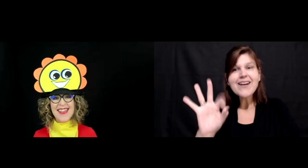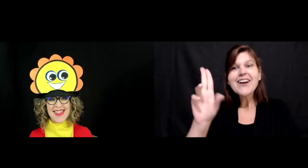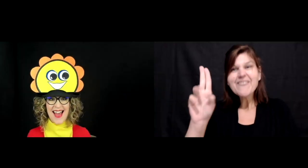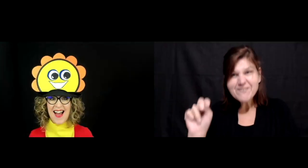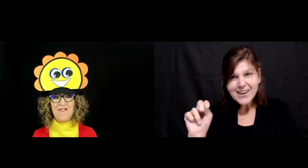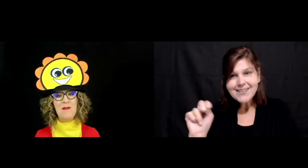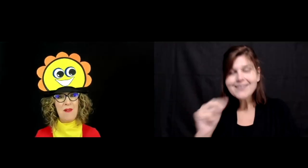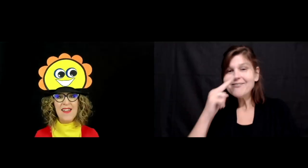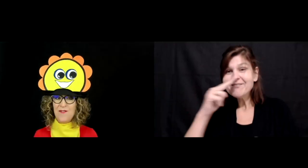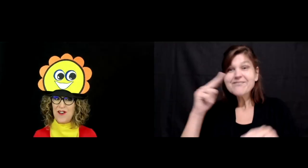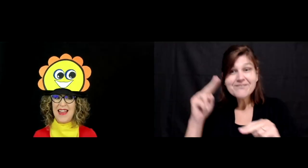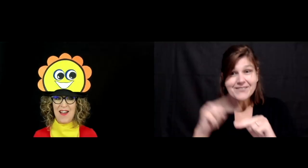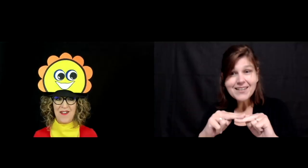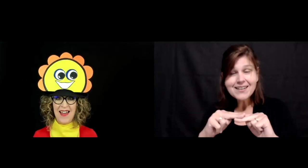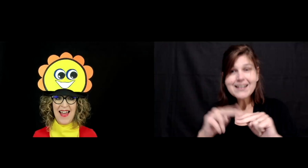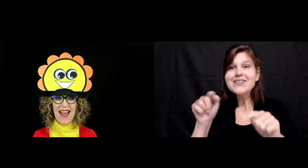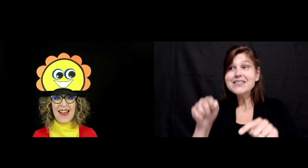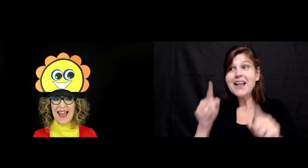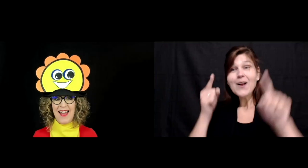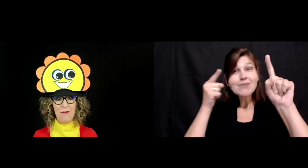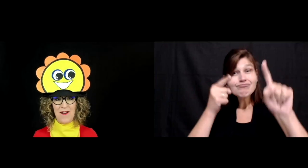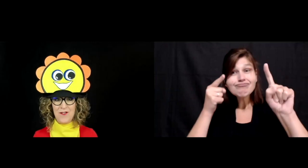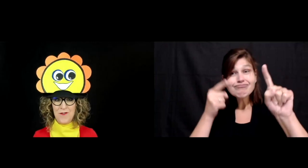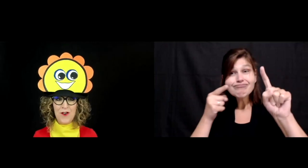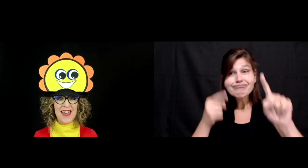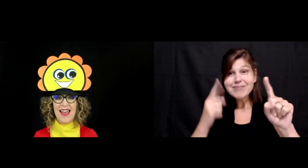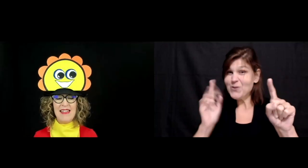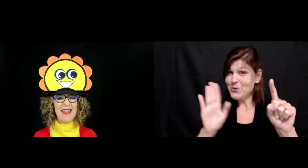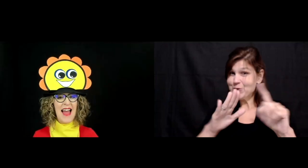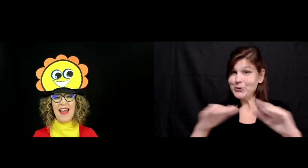is to have the best fun ever. And now after four years